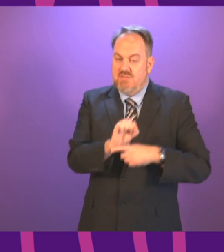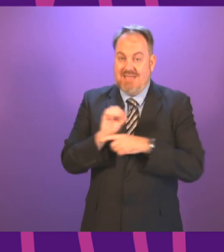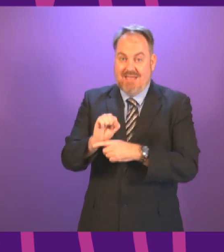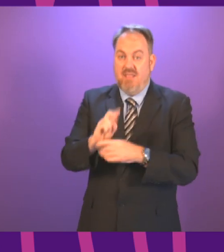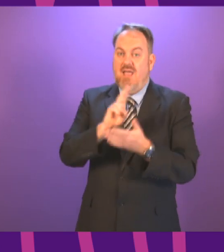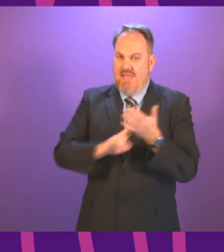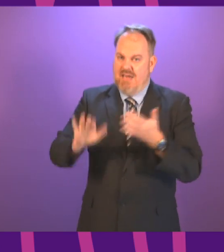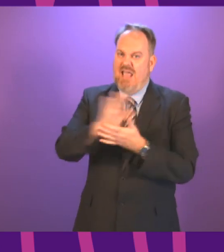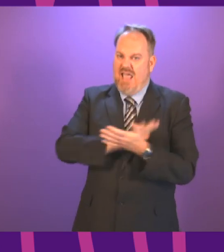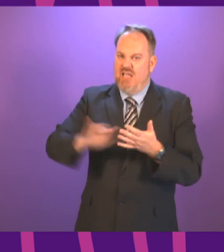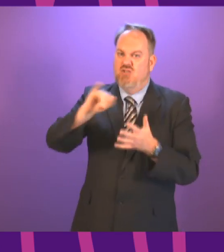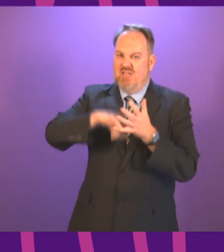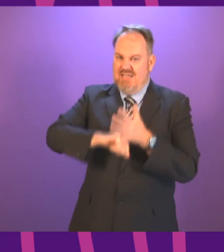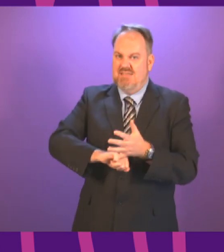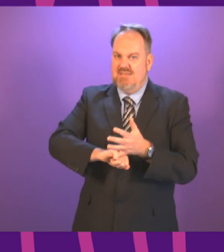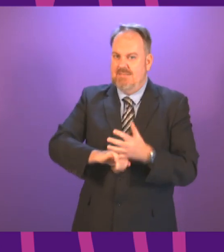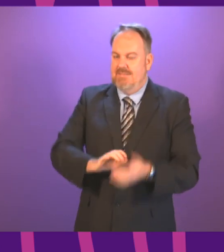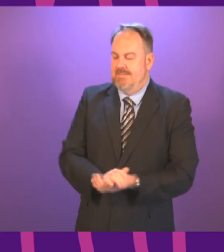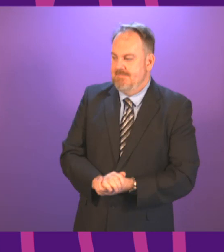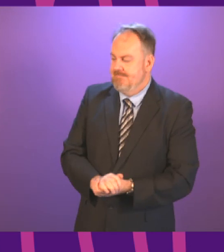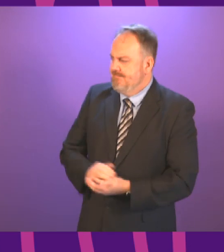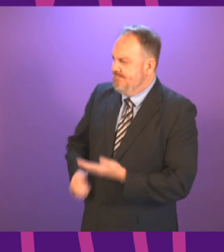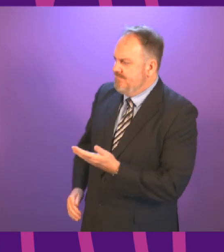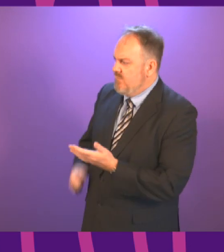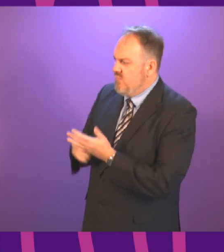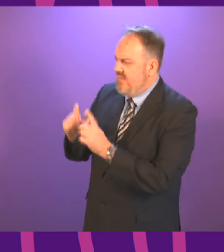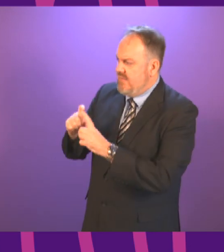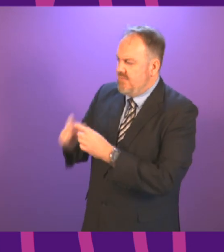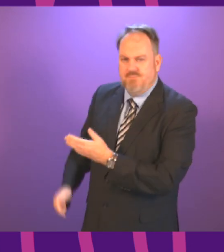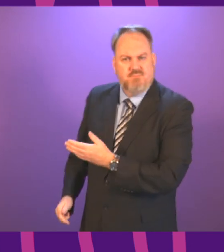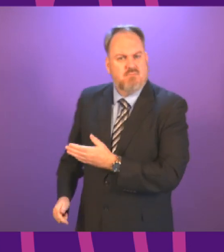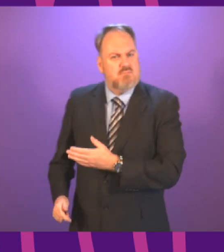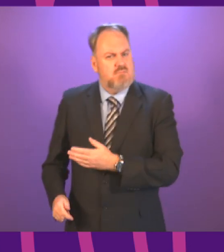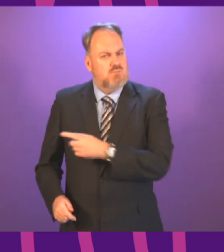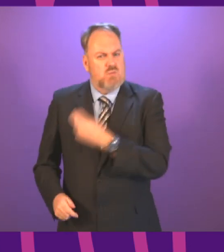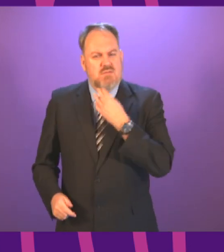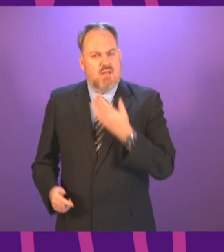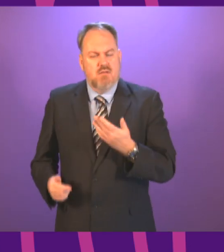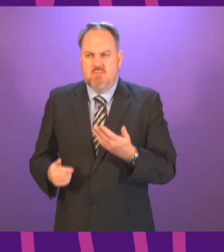we need to do, our national health service. Ruth Davidson: If, as the First Minister says, we are not